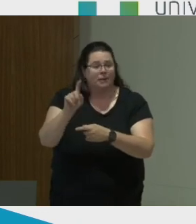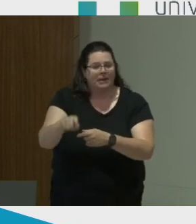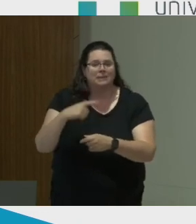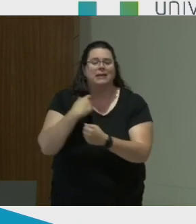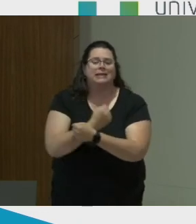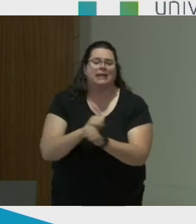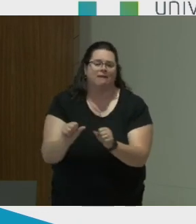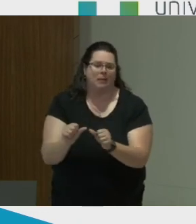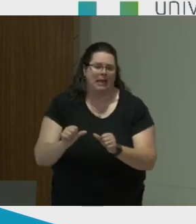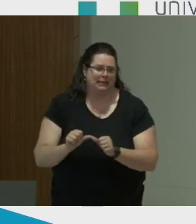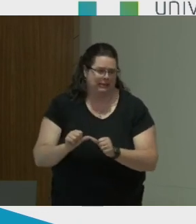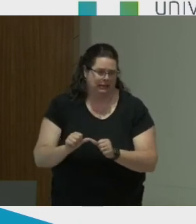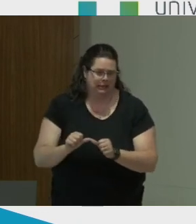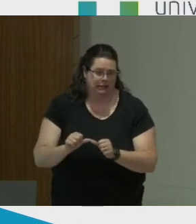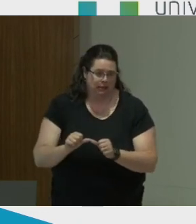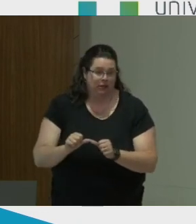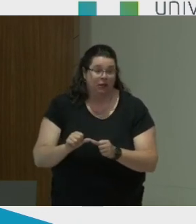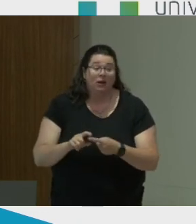but the institution also has to be a centre of competence.